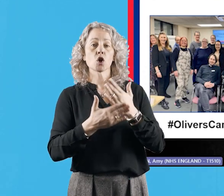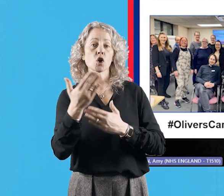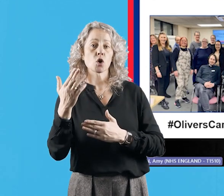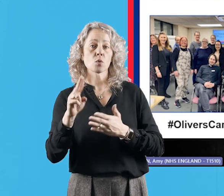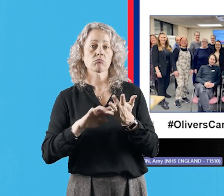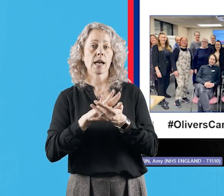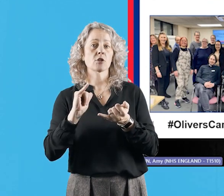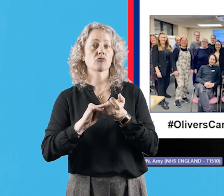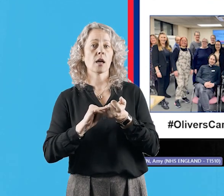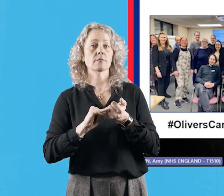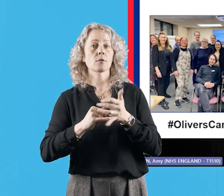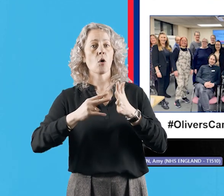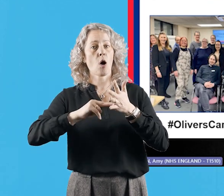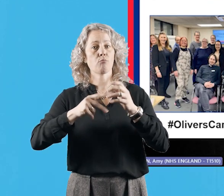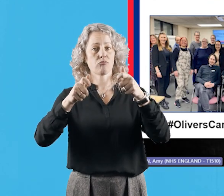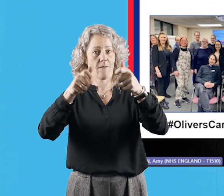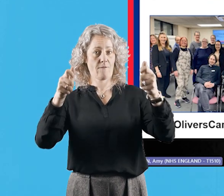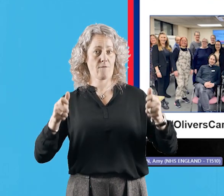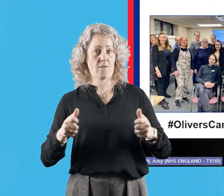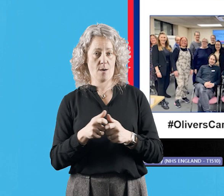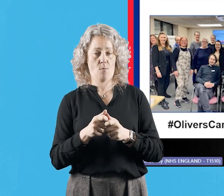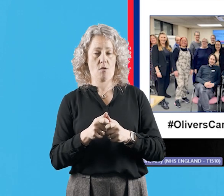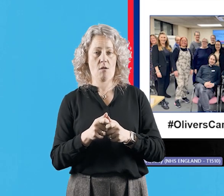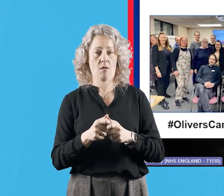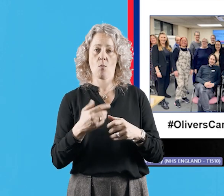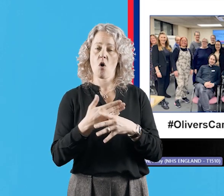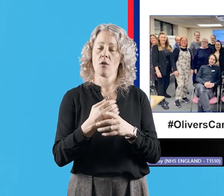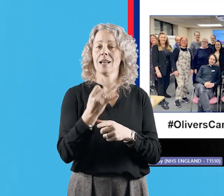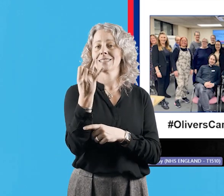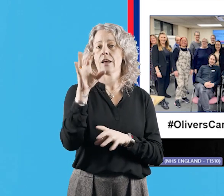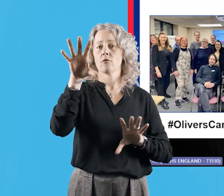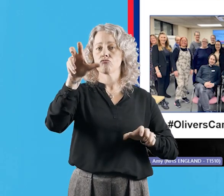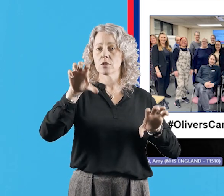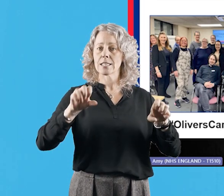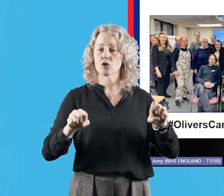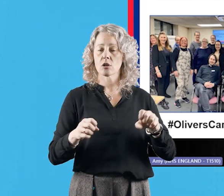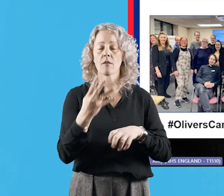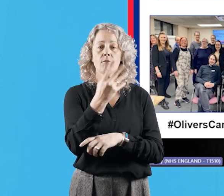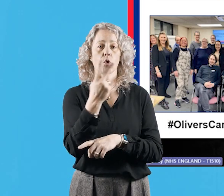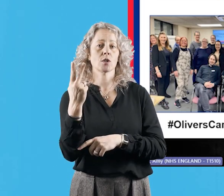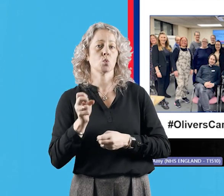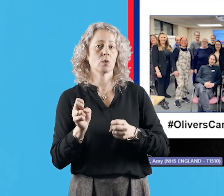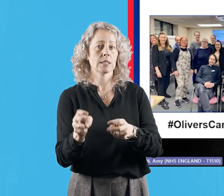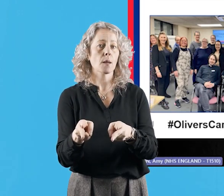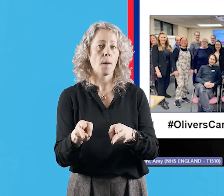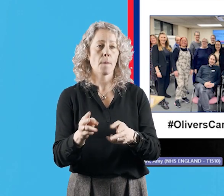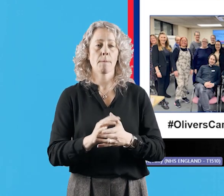operating framework. You know the way that it's working with the seven regions and then the 42 systems